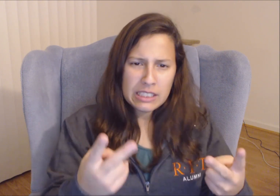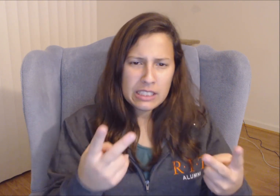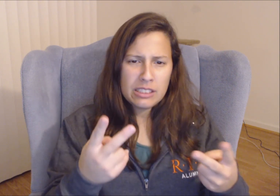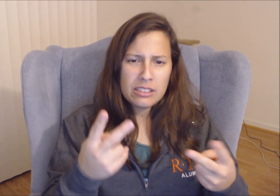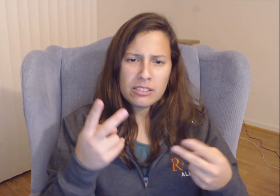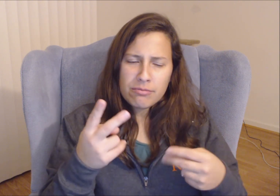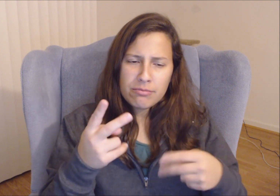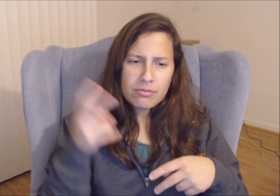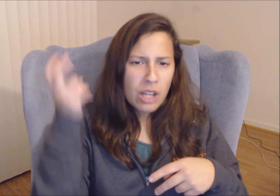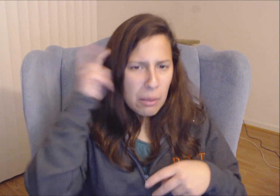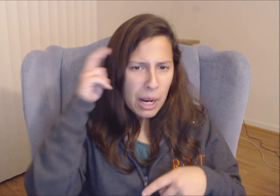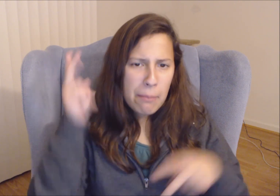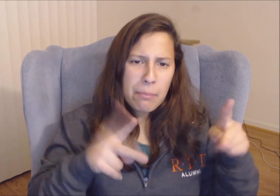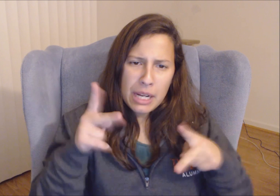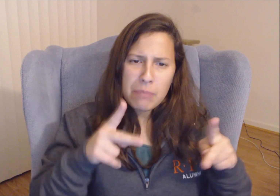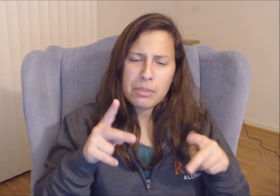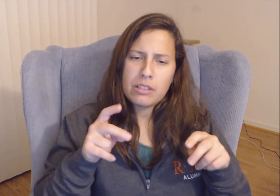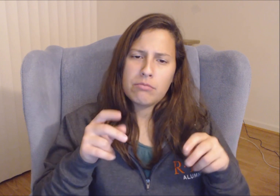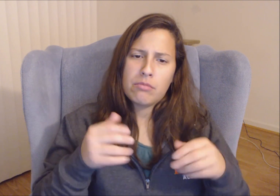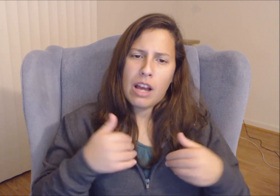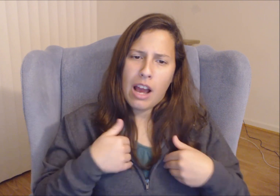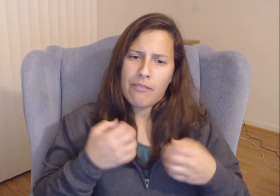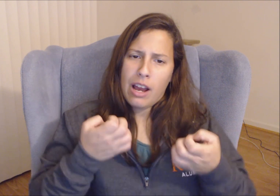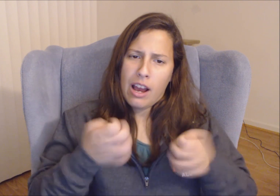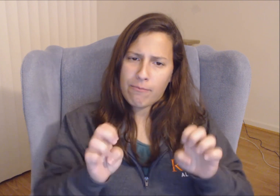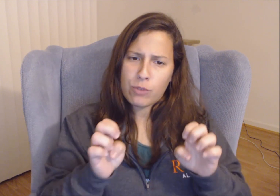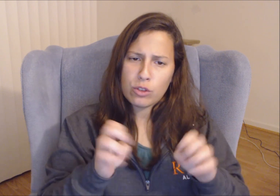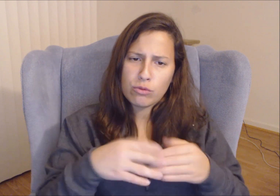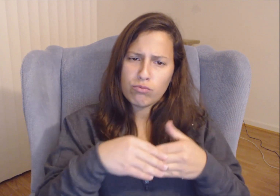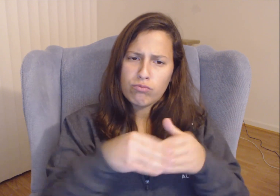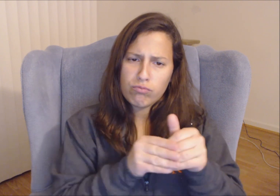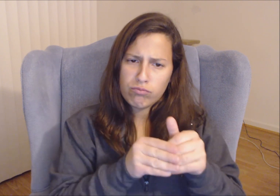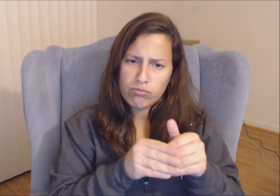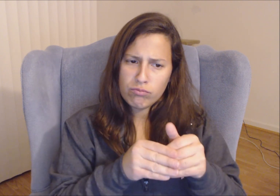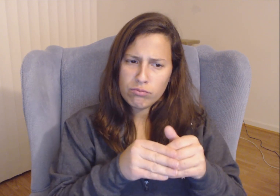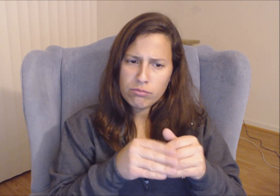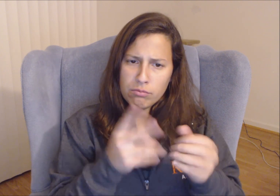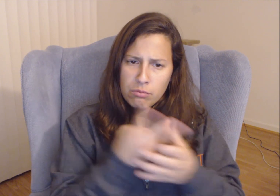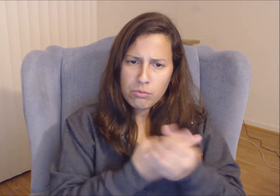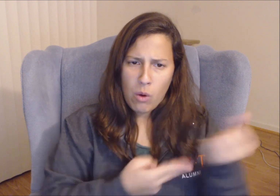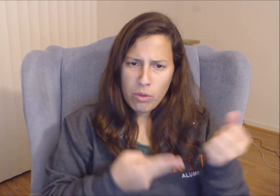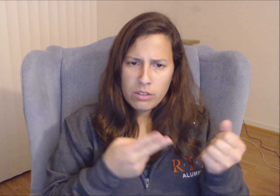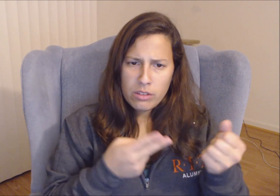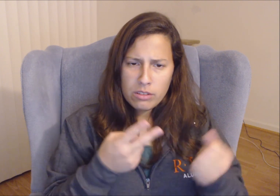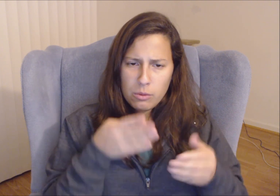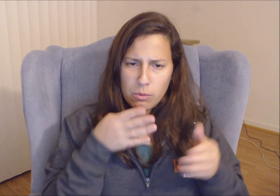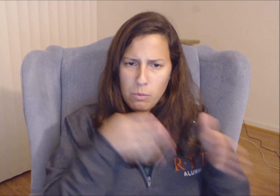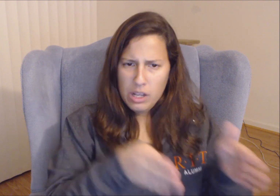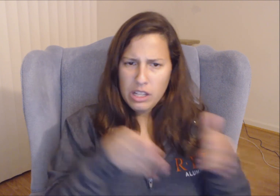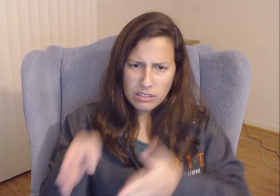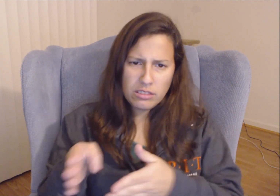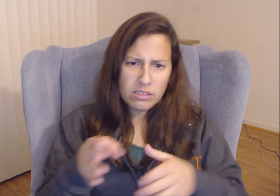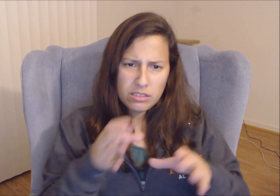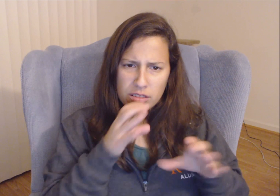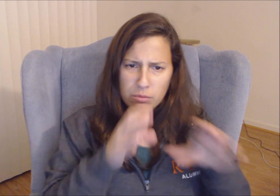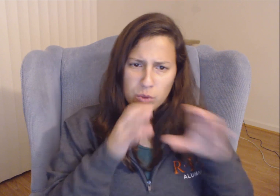I want to see CI people have their effort to be flexible have both ways of communication.